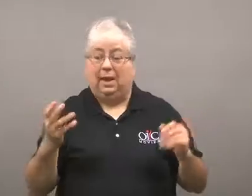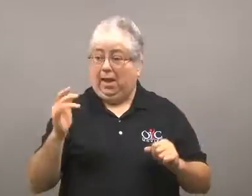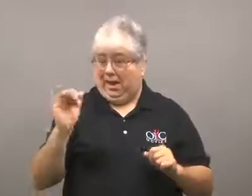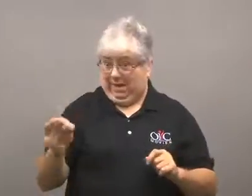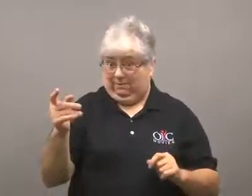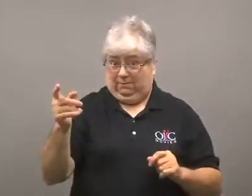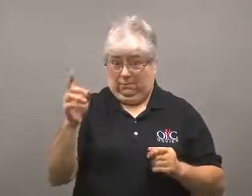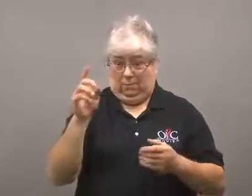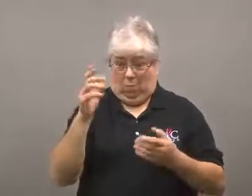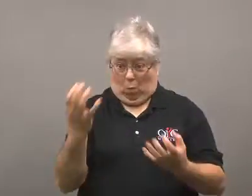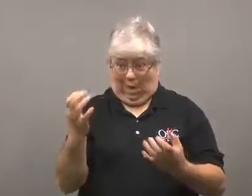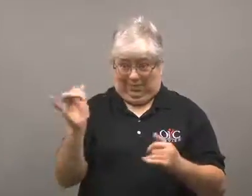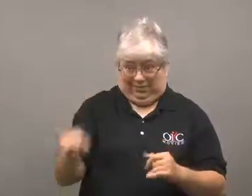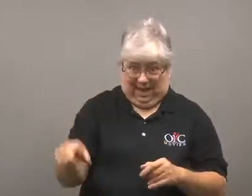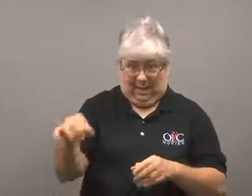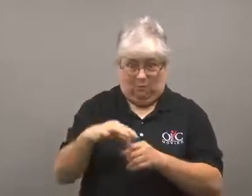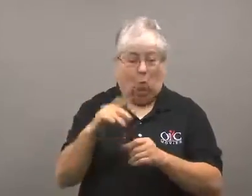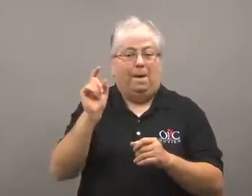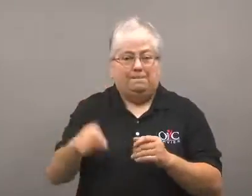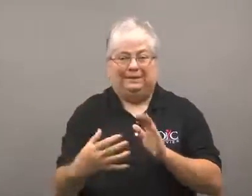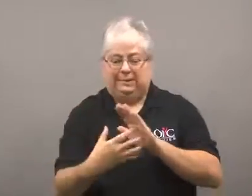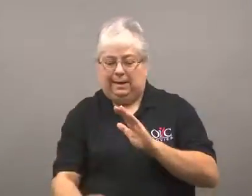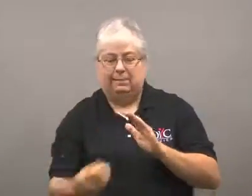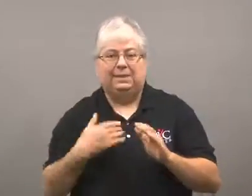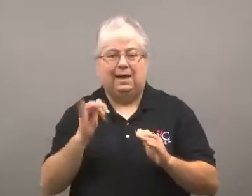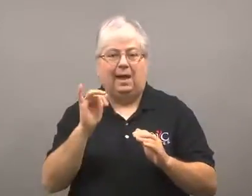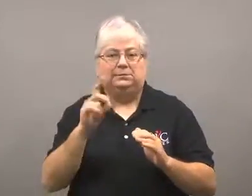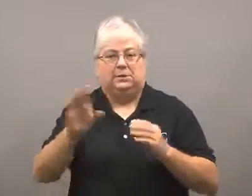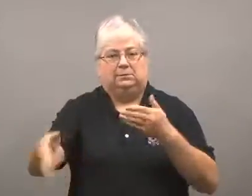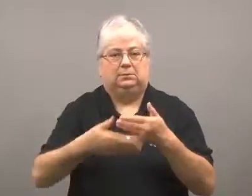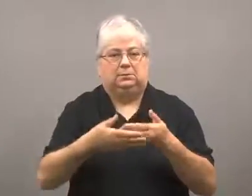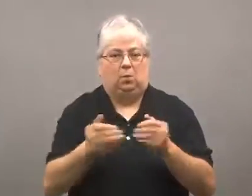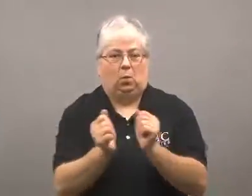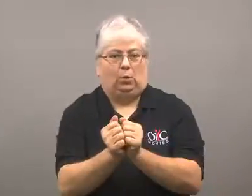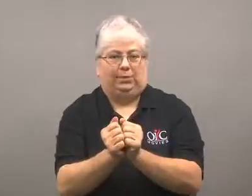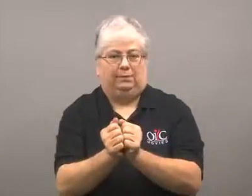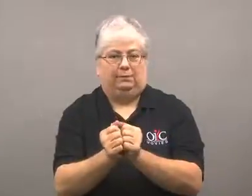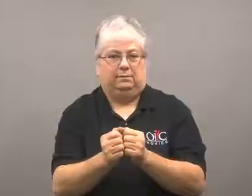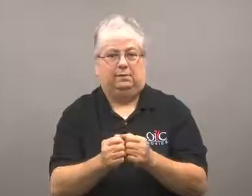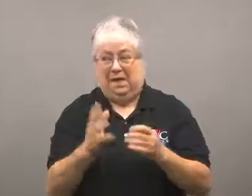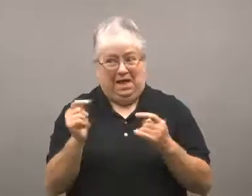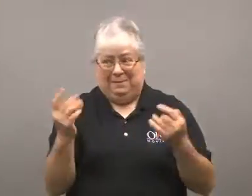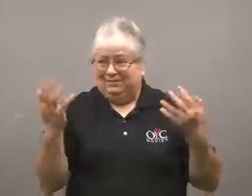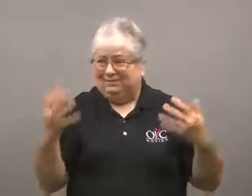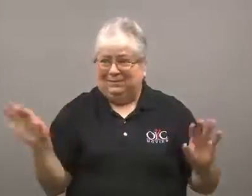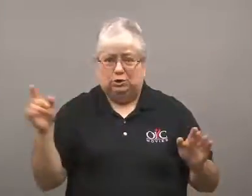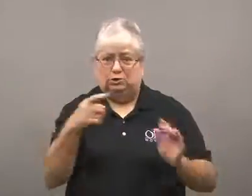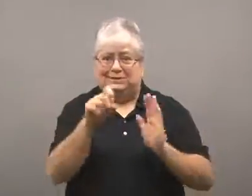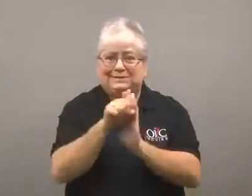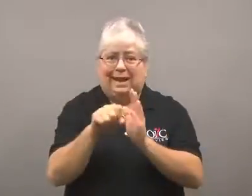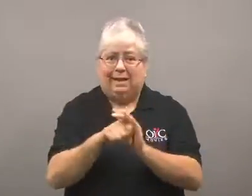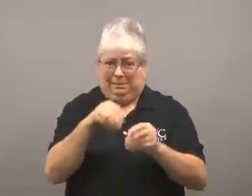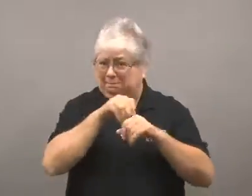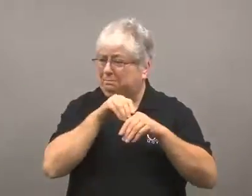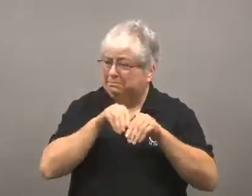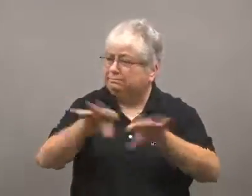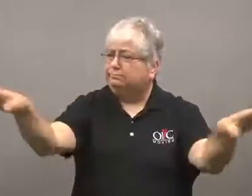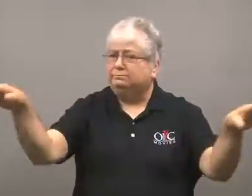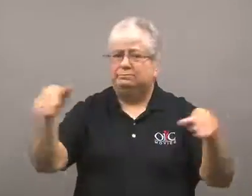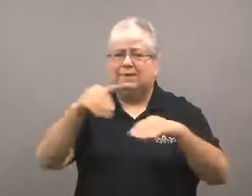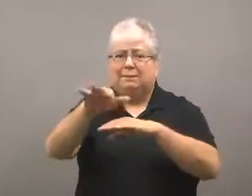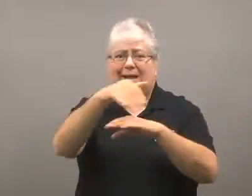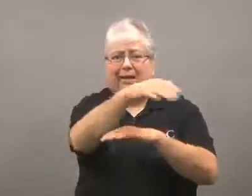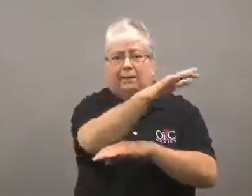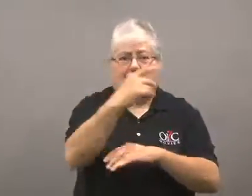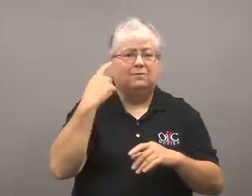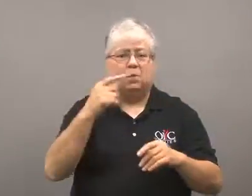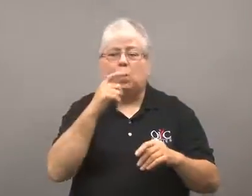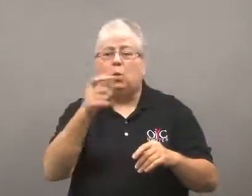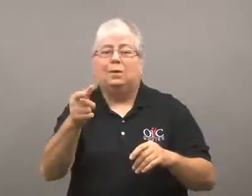must include a copy of their ID with their ballots.